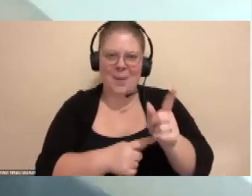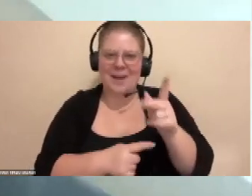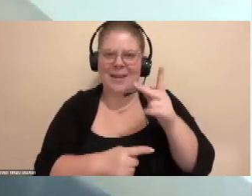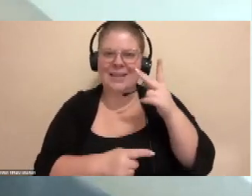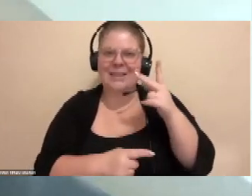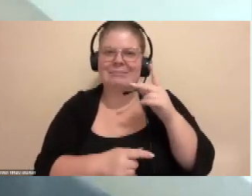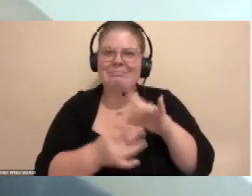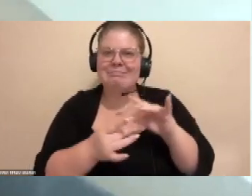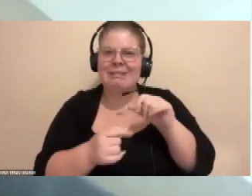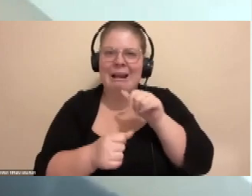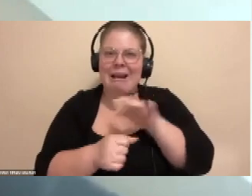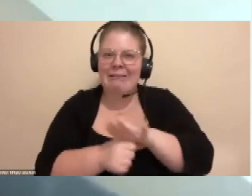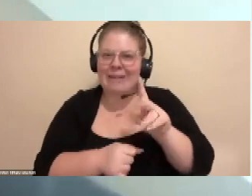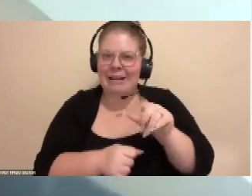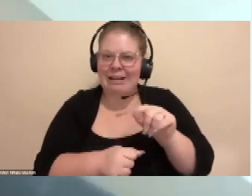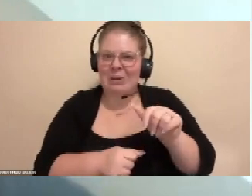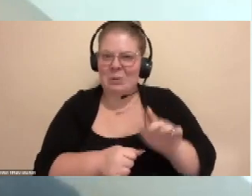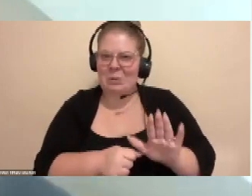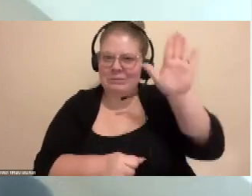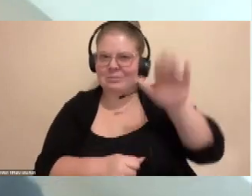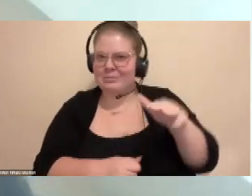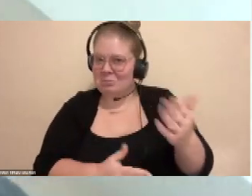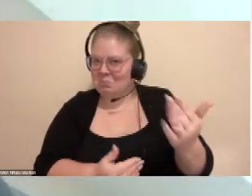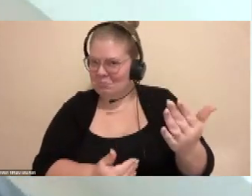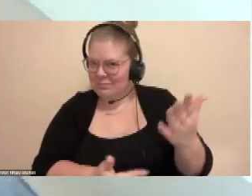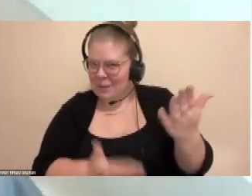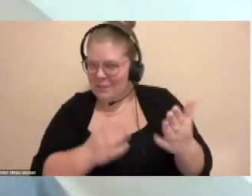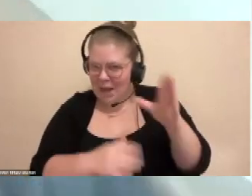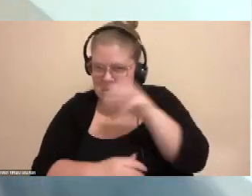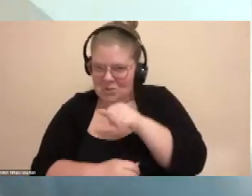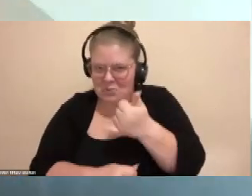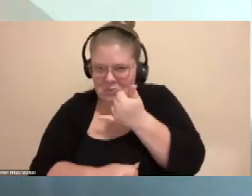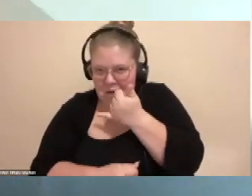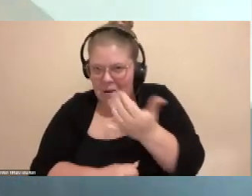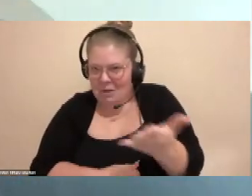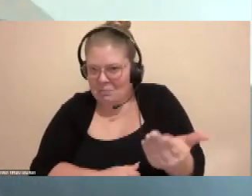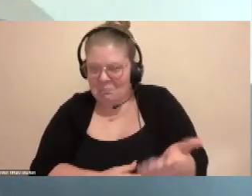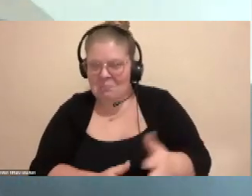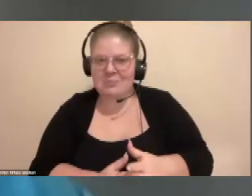correct my mistaken assumption there. If that is the case, Amy,